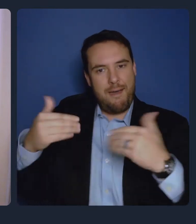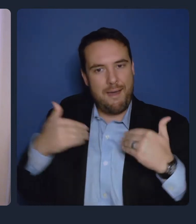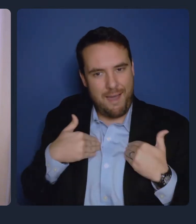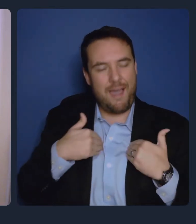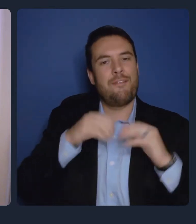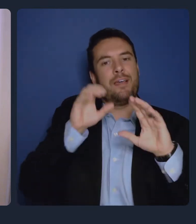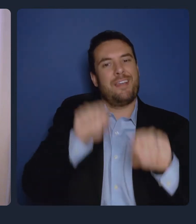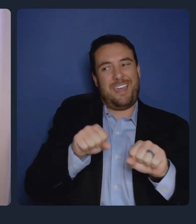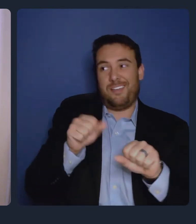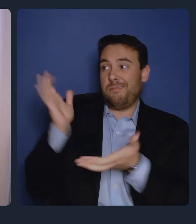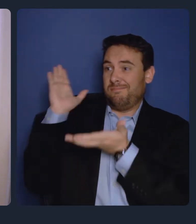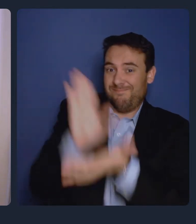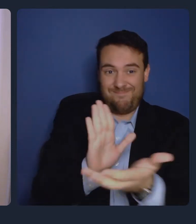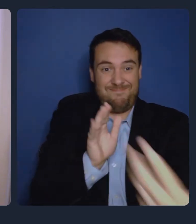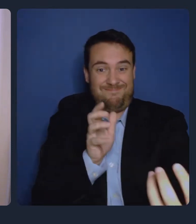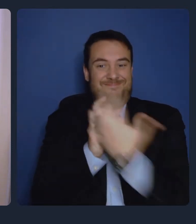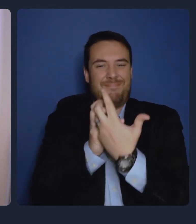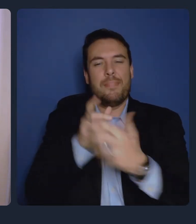and that a one-size-fits-all solution, it's not going to work.